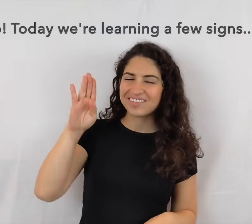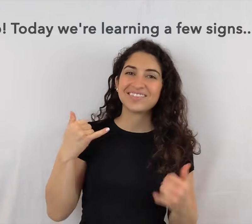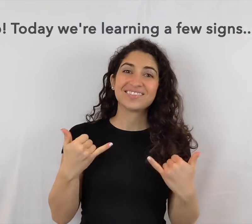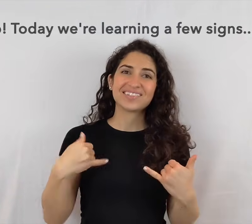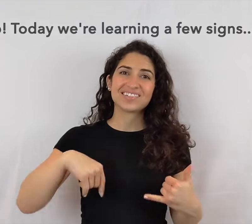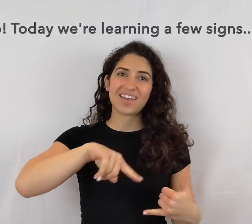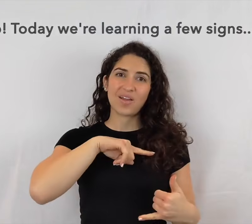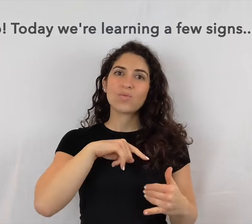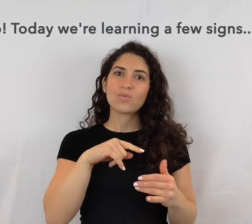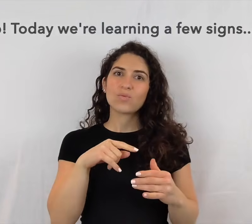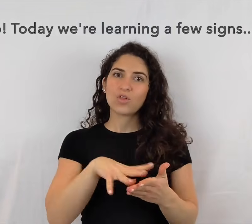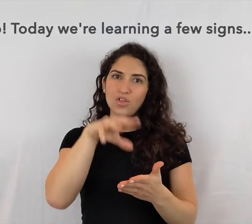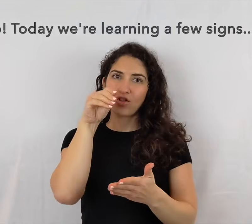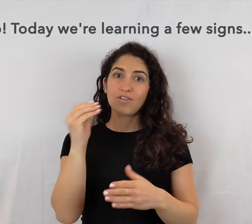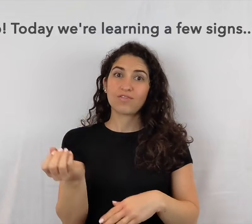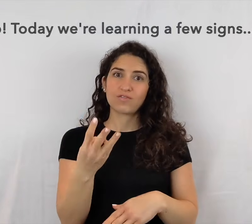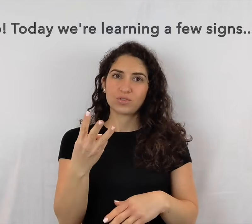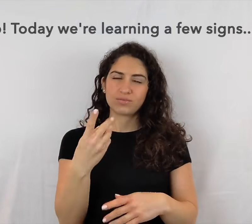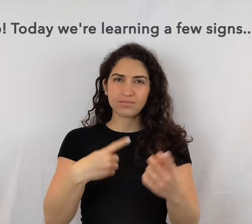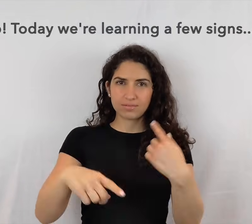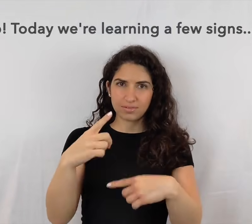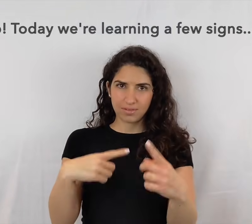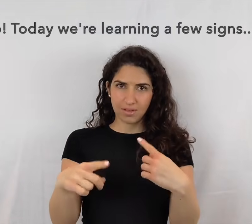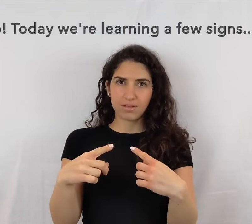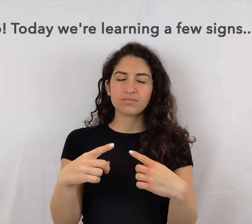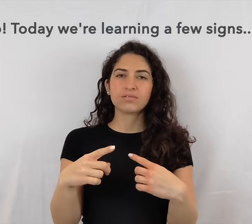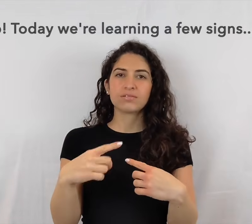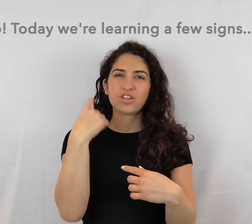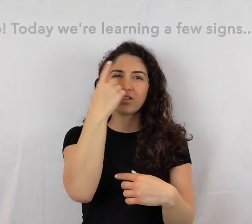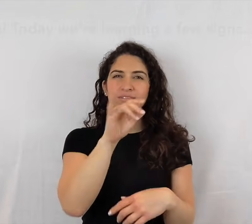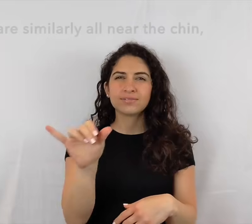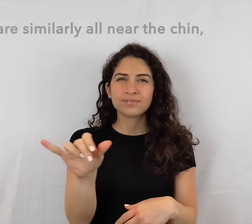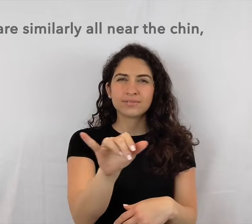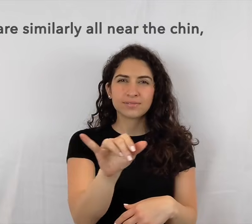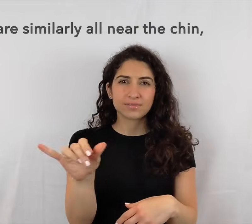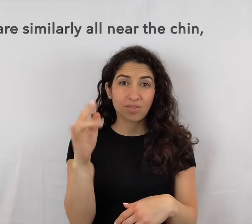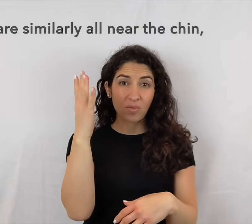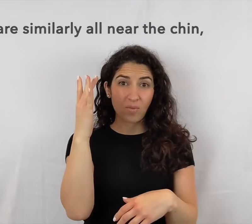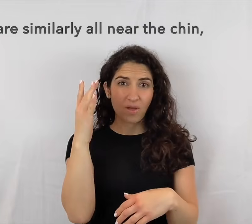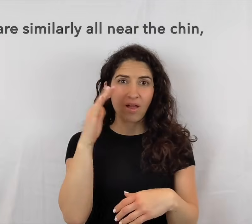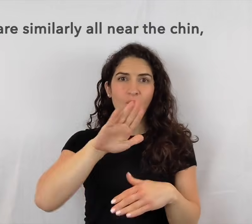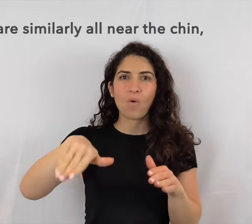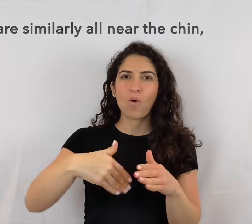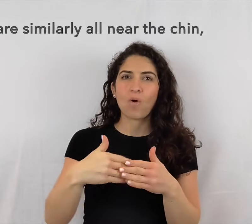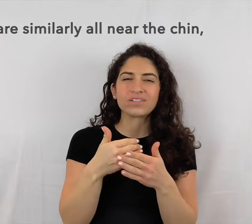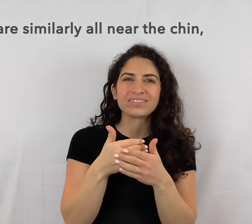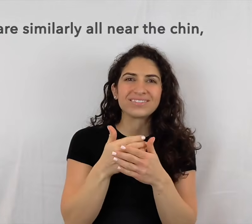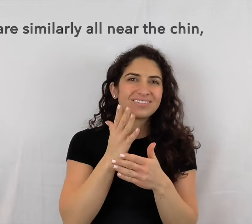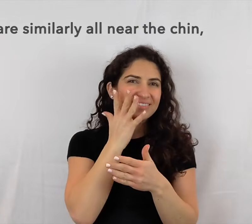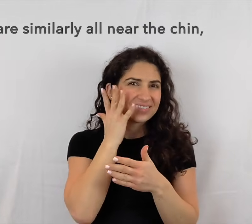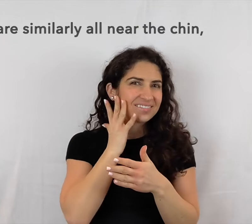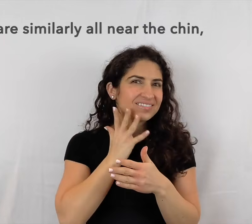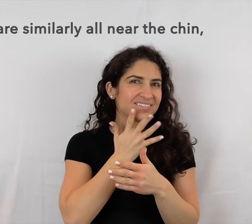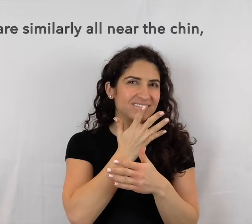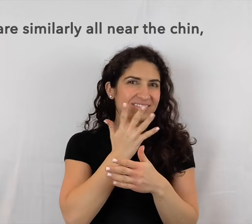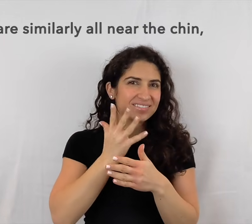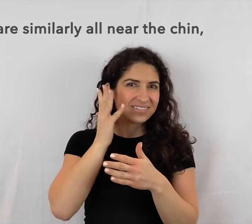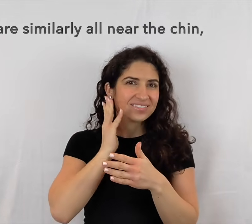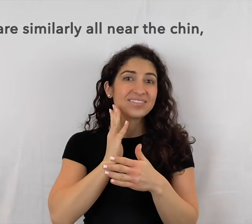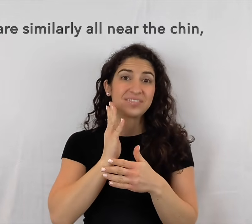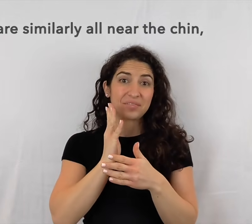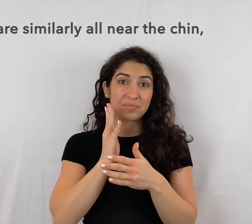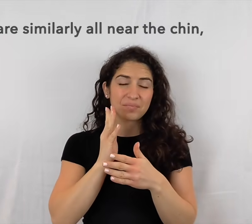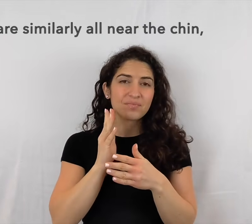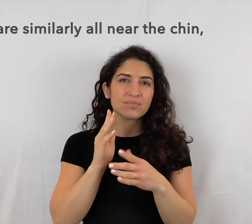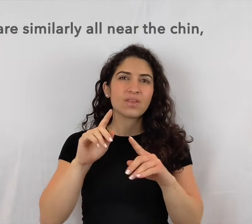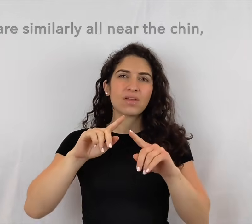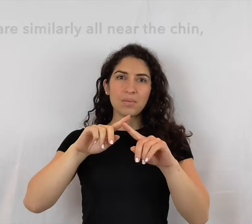Hello. Today we're learning a few signs that look similar. They're all near the chin,